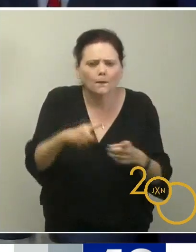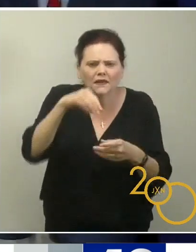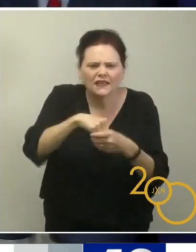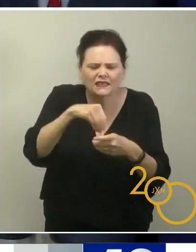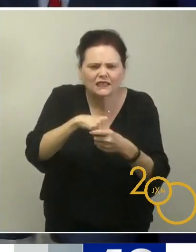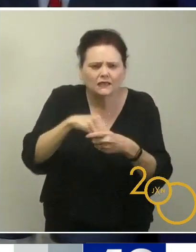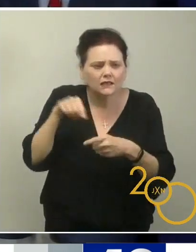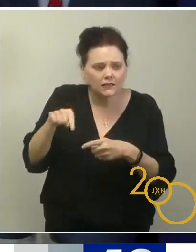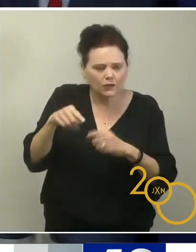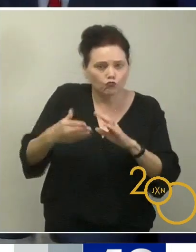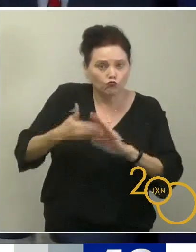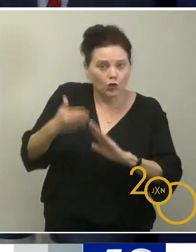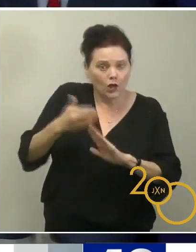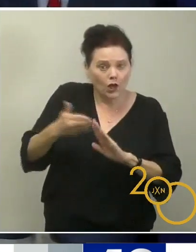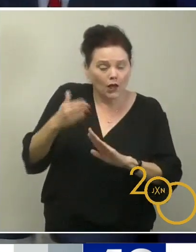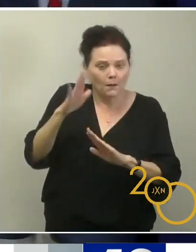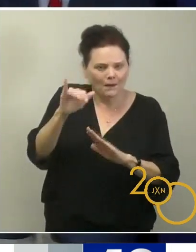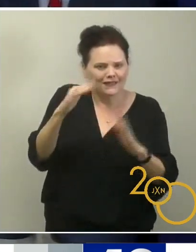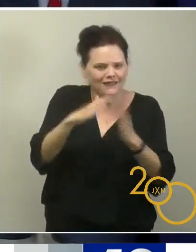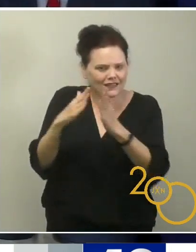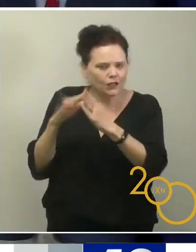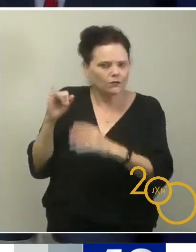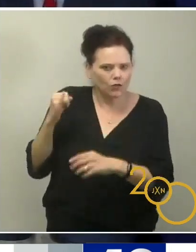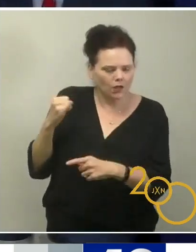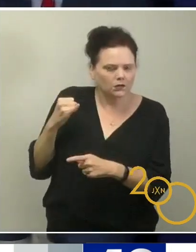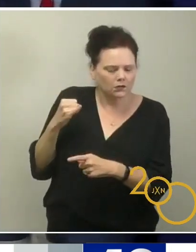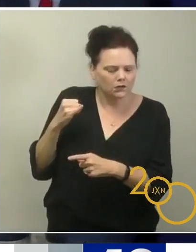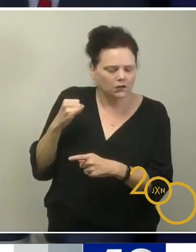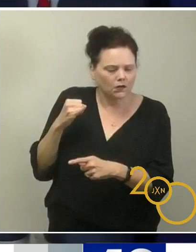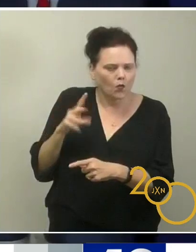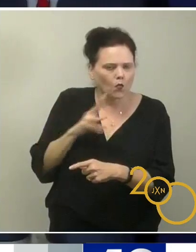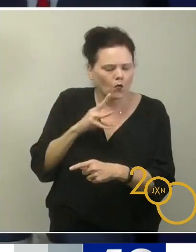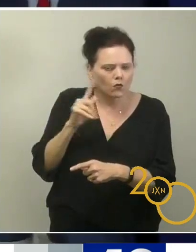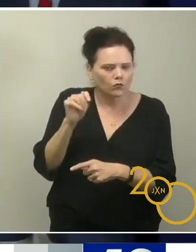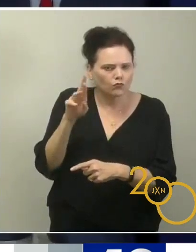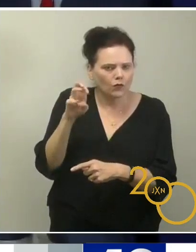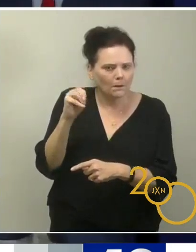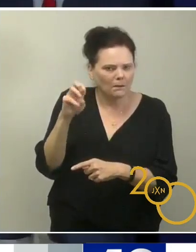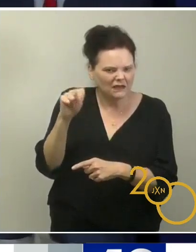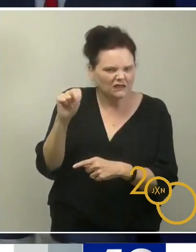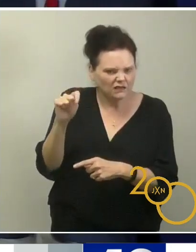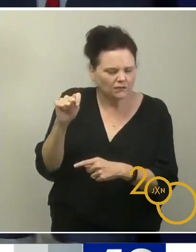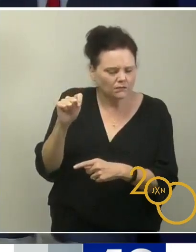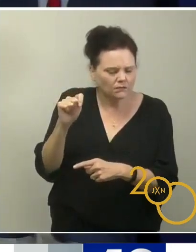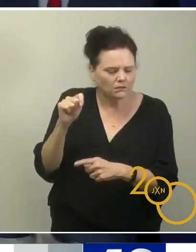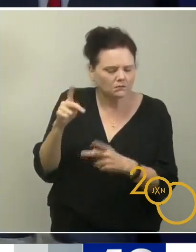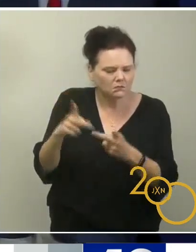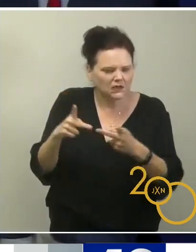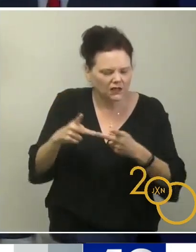INCIDENT COMMAND CENTER GETS OPERATIONAL, FIRST THING TOMORROW MORNING. WE WILL HAVE BETTER VISIBILITY ON WHAT'S HAPPENING INSIDE THE FACILITY. AS YOU KNOW THIS IS A FACILITY THAT IS RUN CURRENTLY BY THE